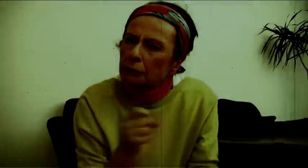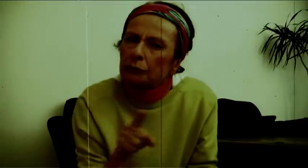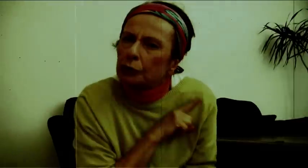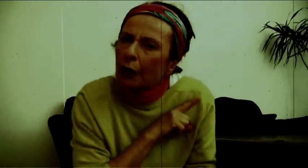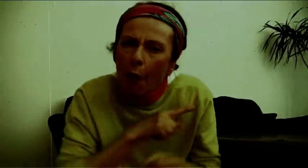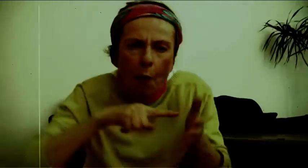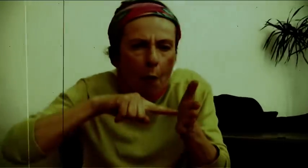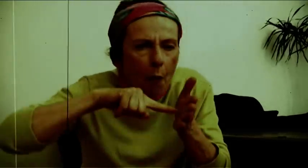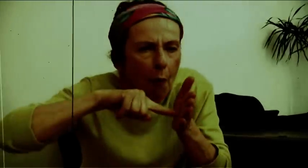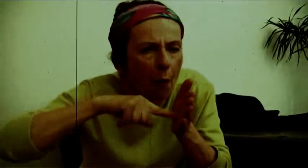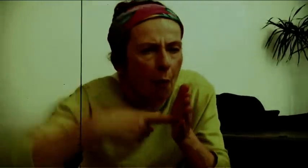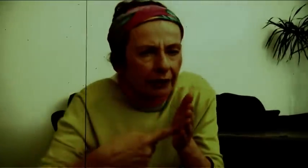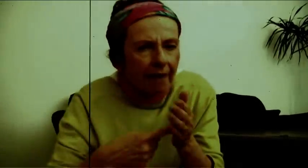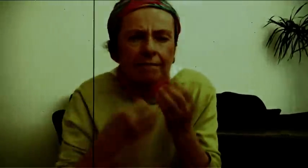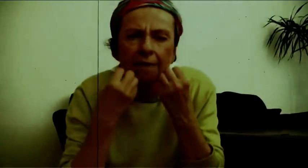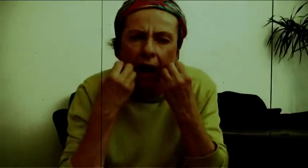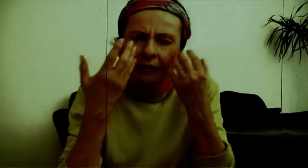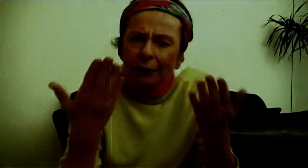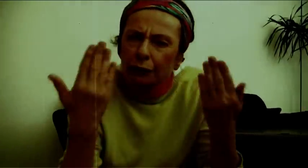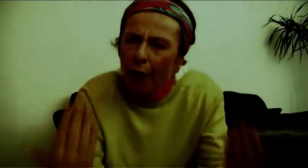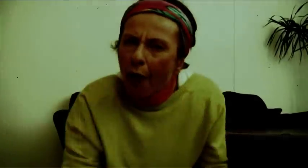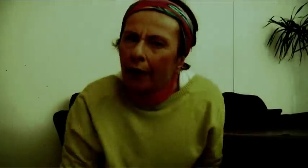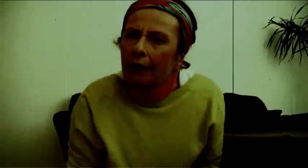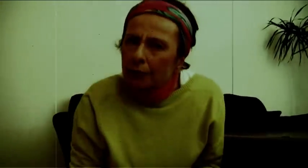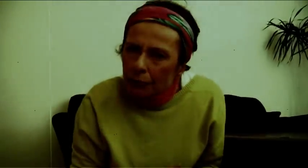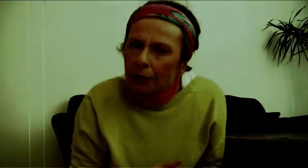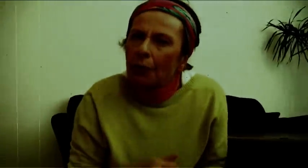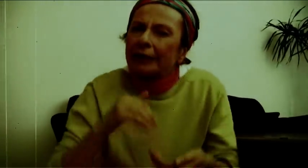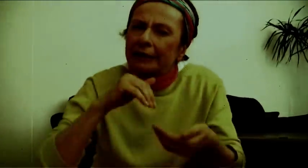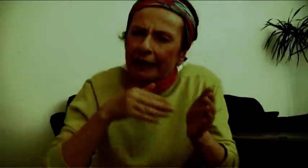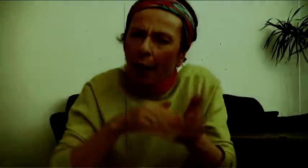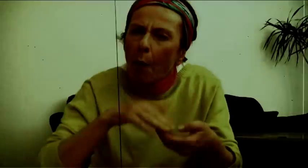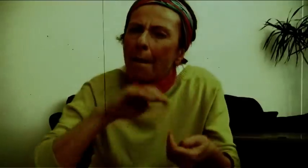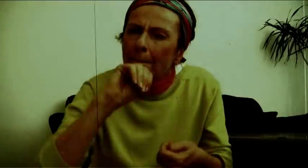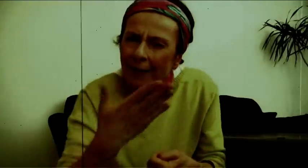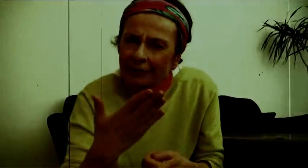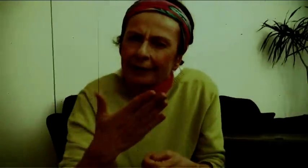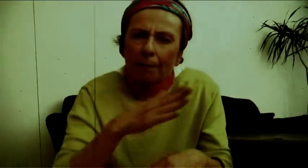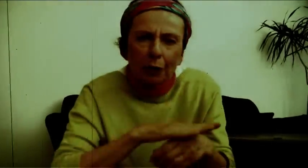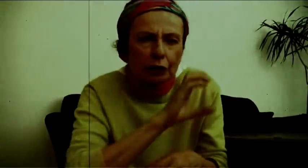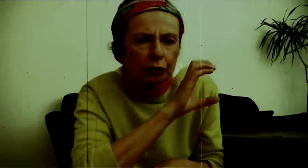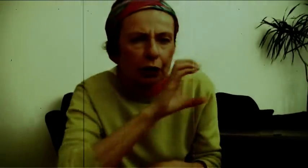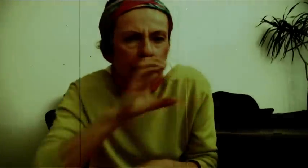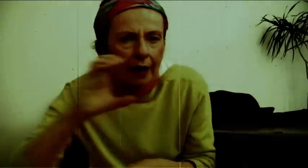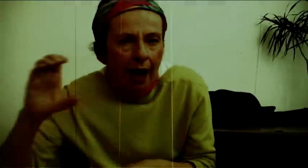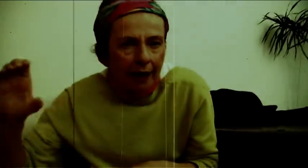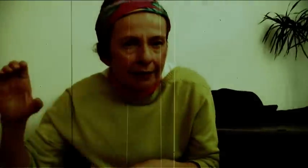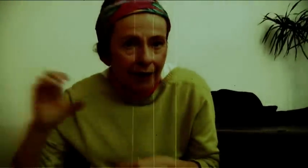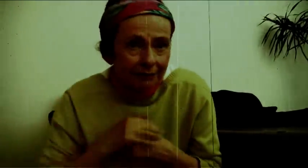hard everyday. Even at sundays.